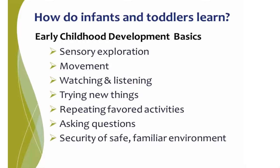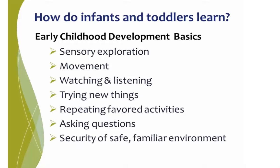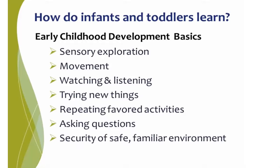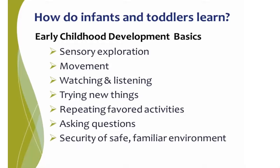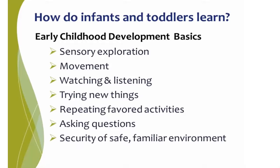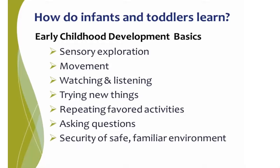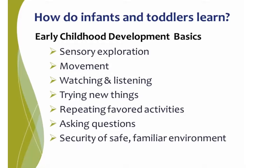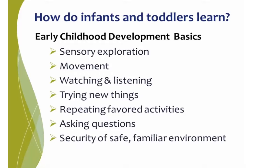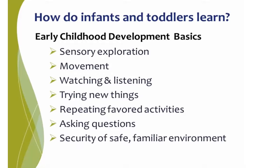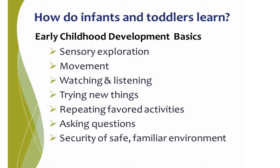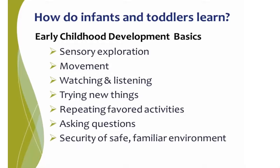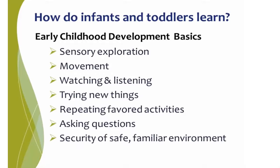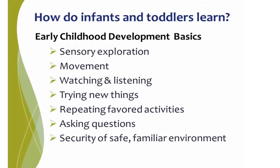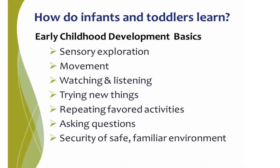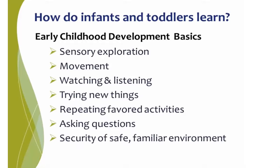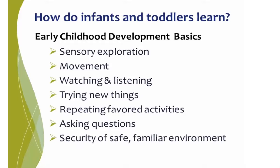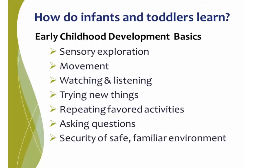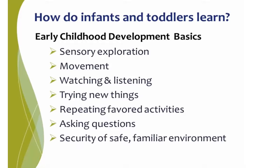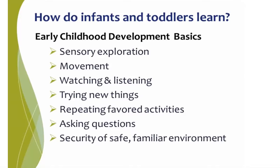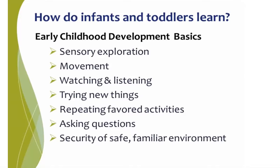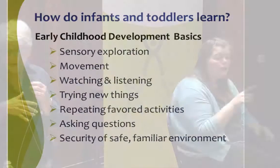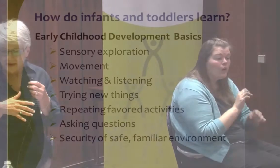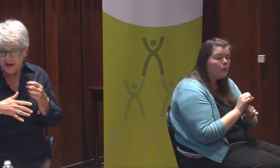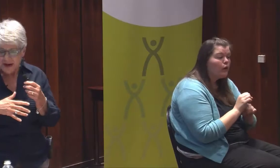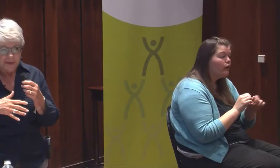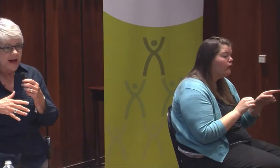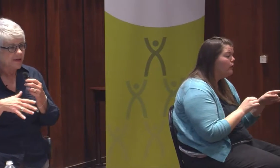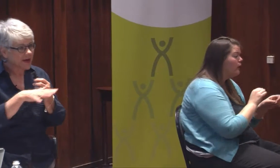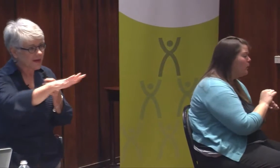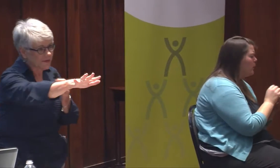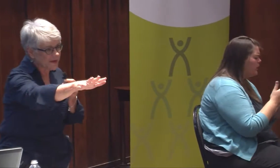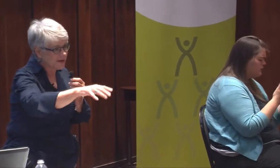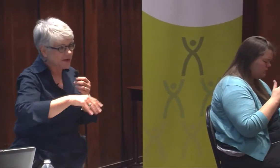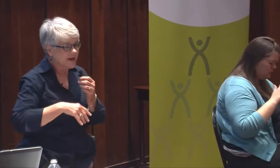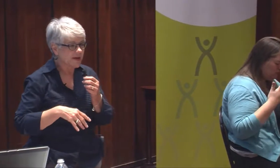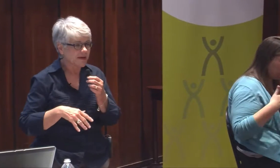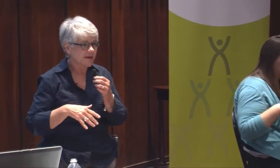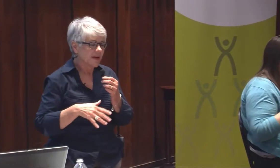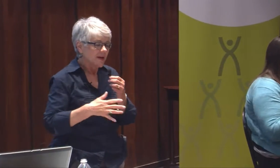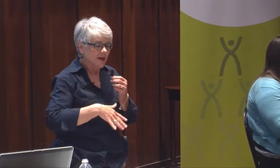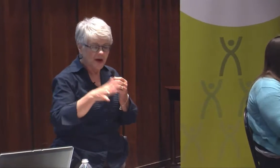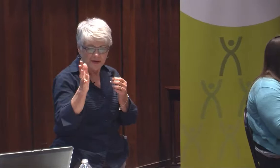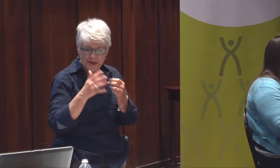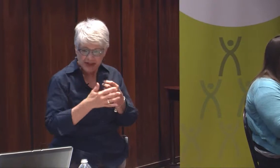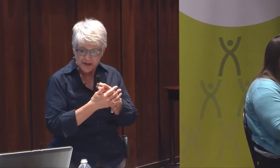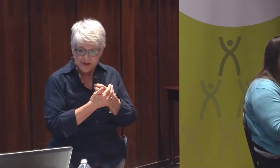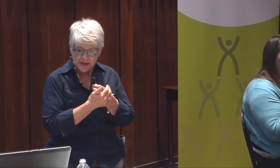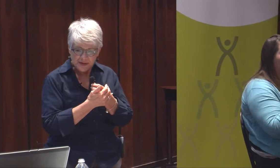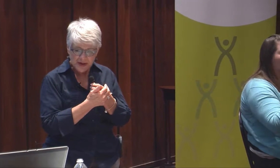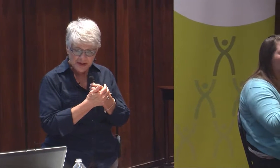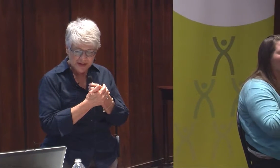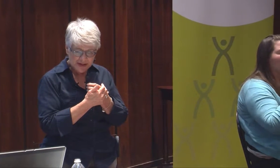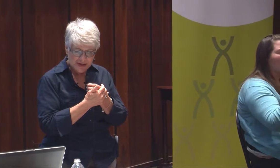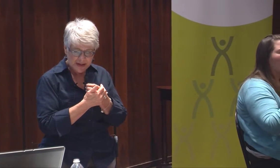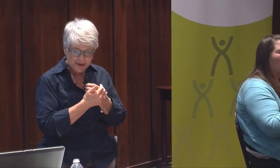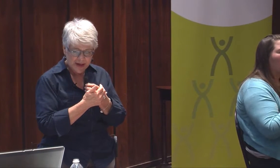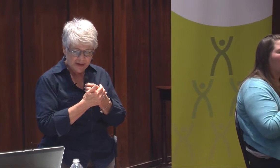Okay. 'Oh, does this work, does that work?' 'How do I get from here to there?' All those stages. Watching and listening, trying new